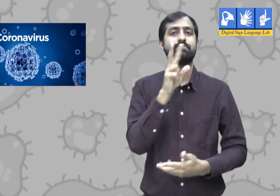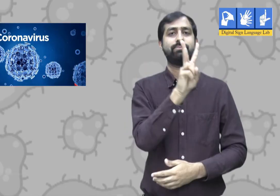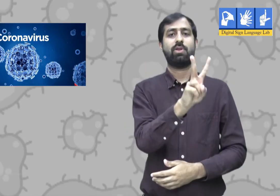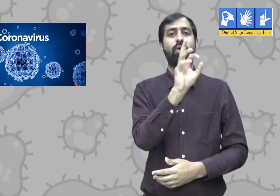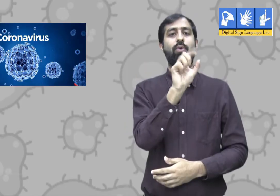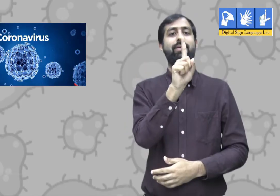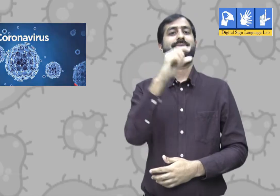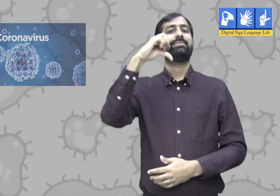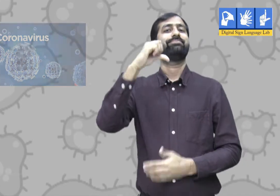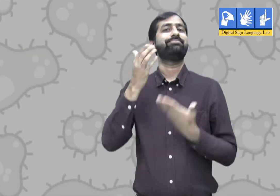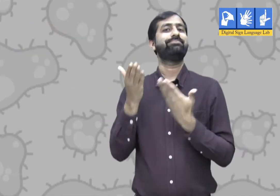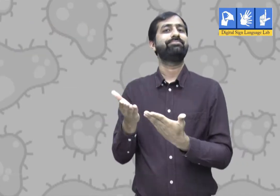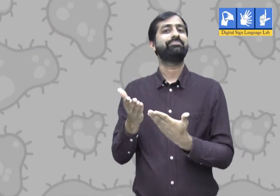It was first found in the year 2019.